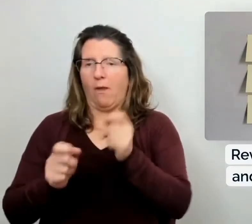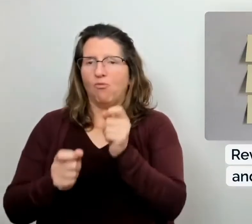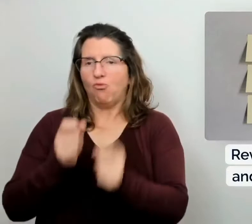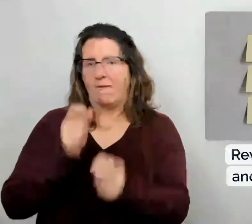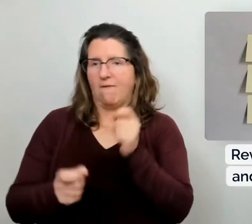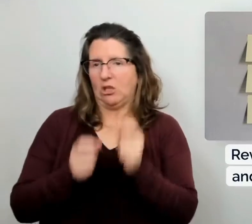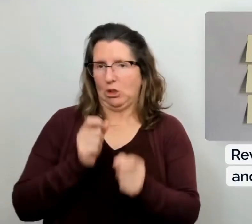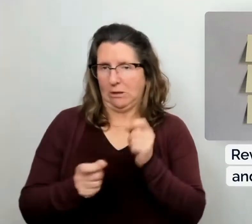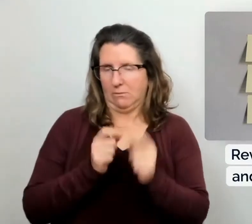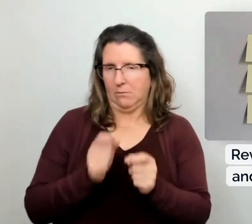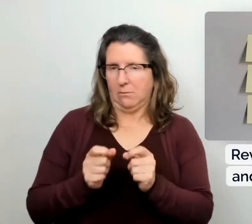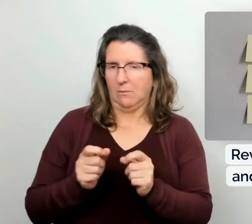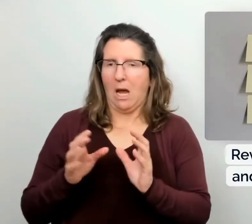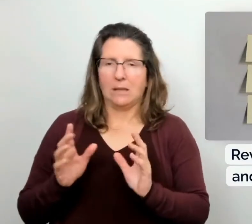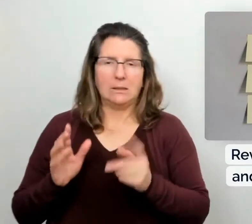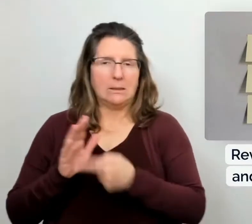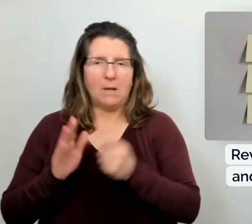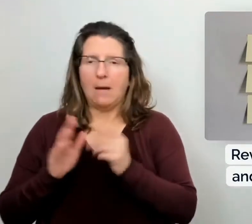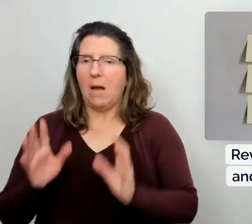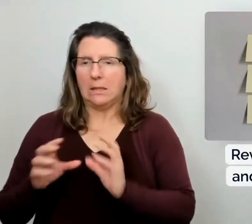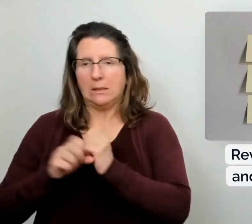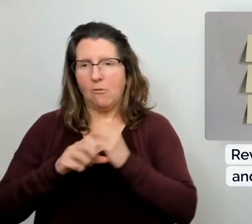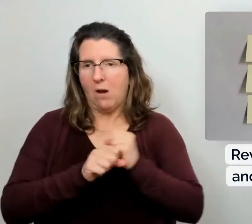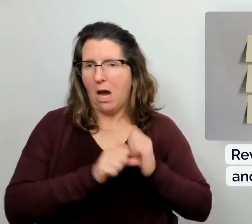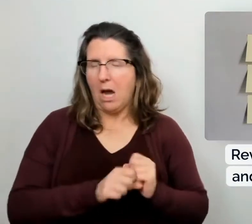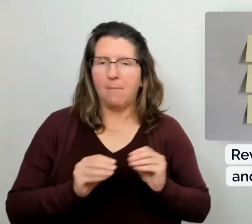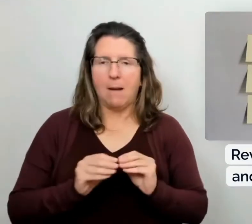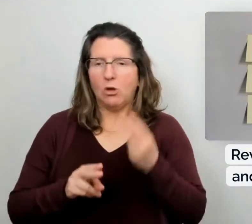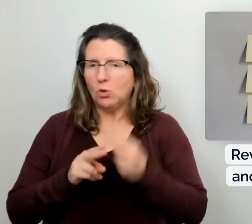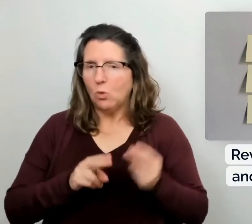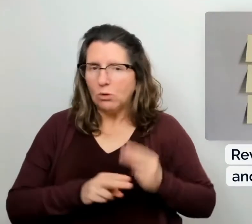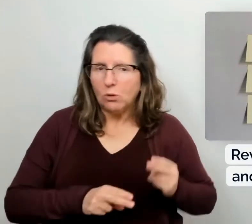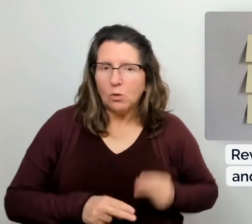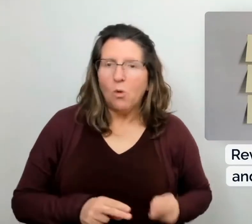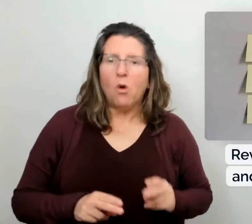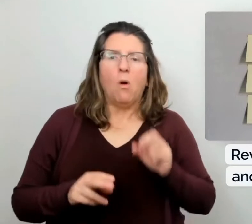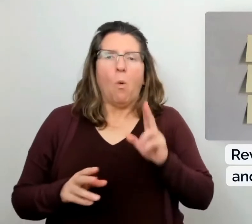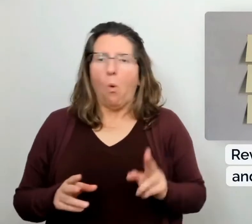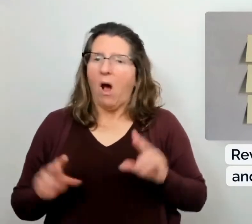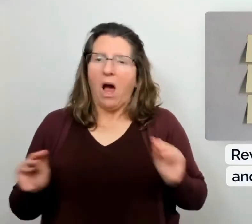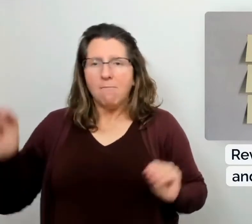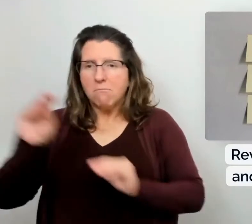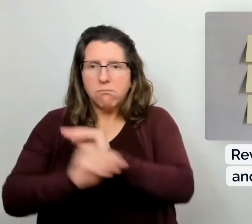Revising your notes to create a more concise and organized new set of notes helps with learning.